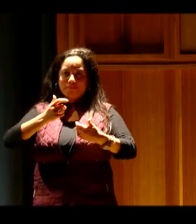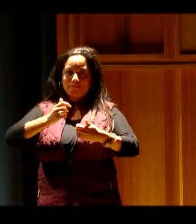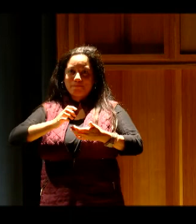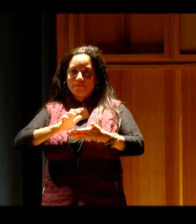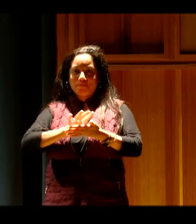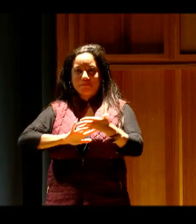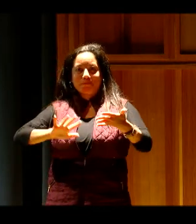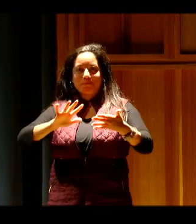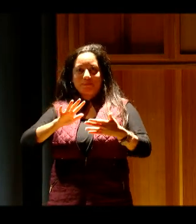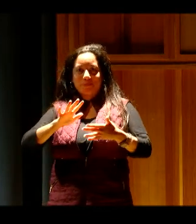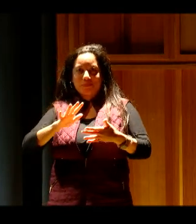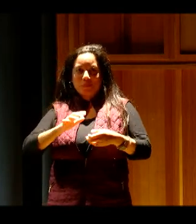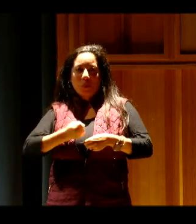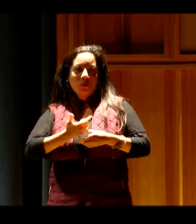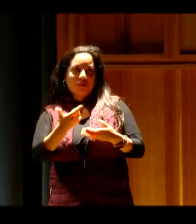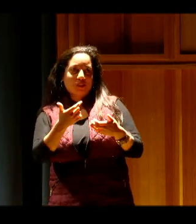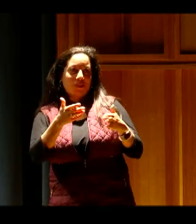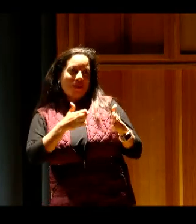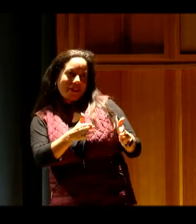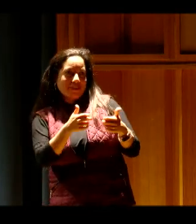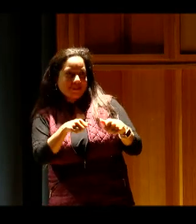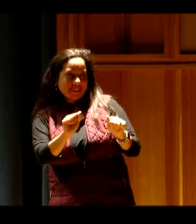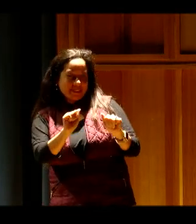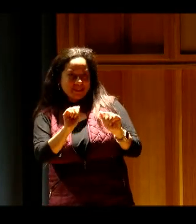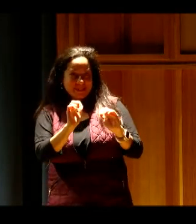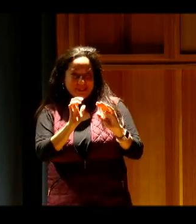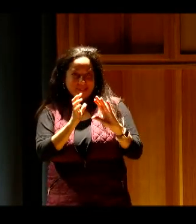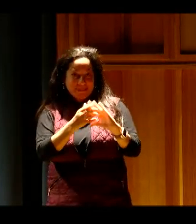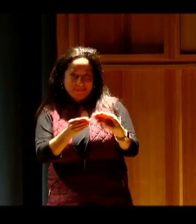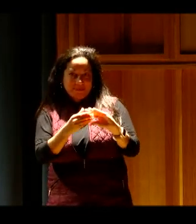give a little bit of a framework for thinking about that and I'm drawing this from the Paris Agreement